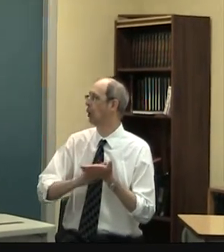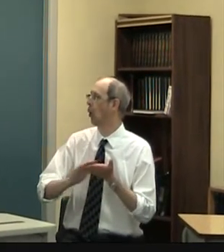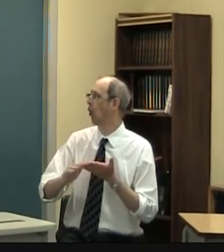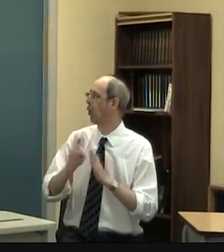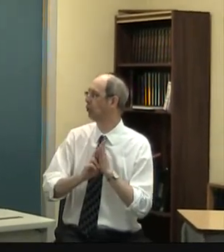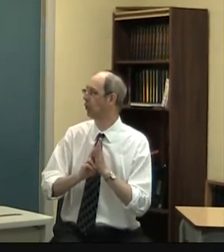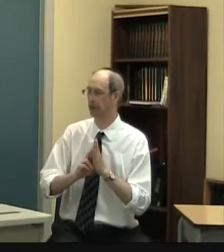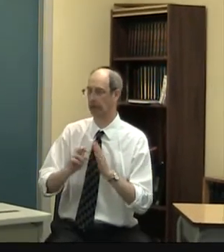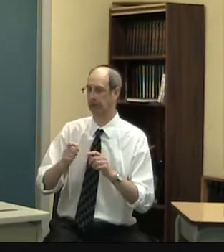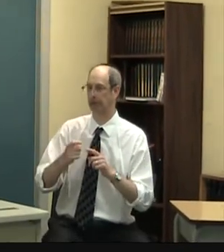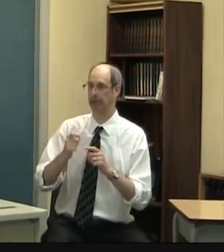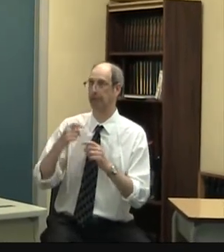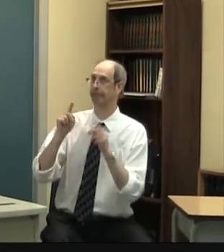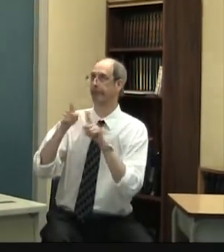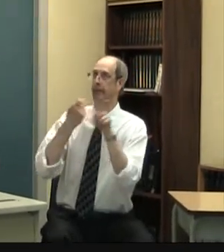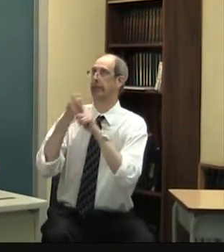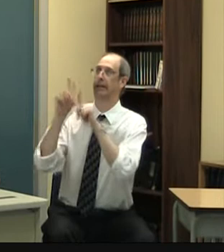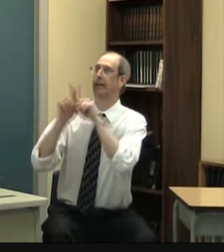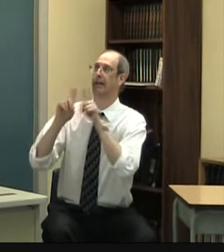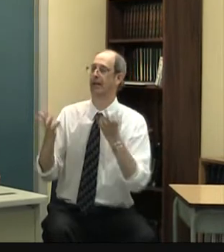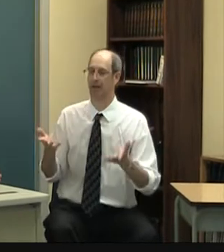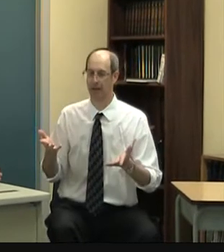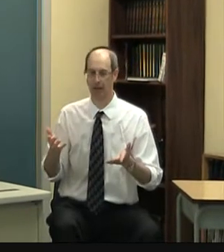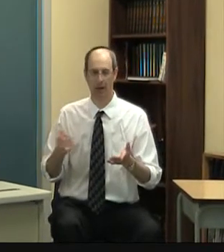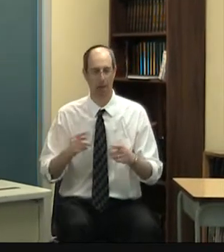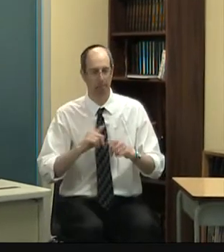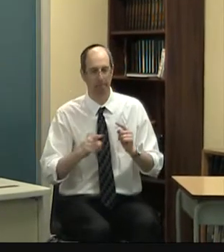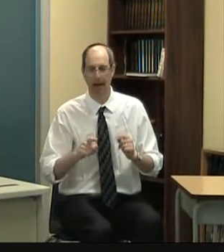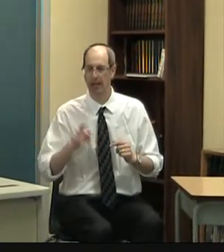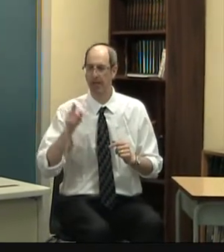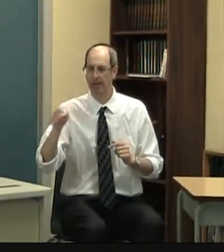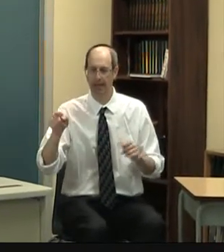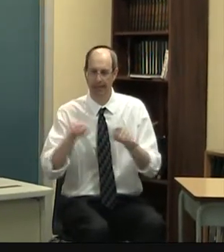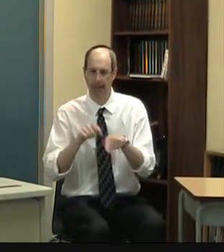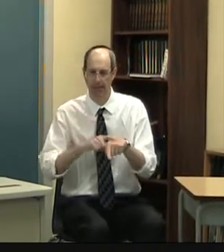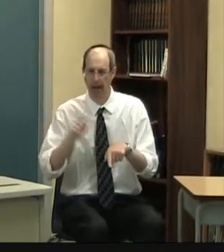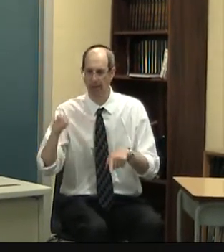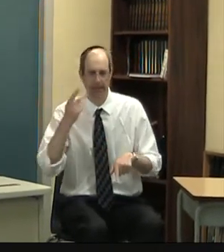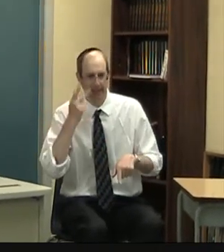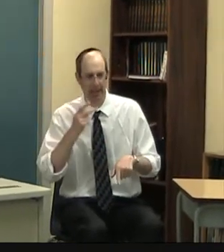Seen in terms of the demands of places it was fun but at the very same time they said because you're part of this